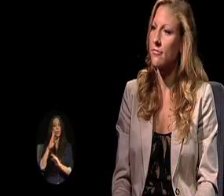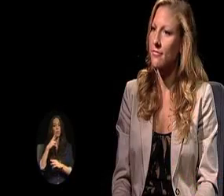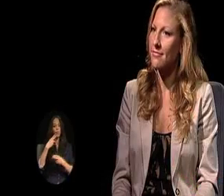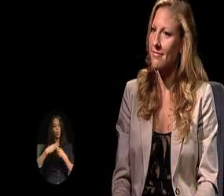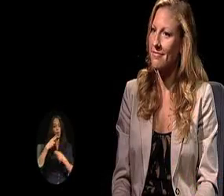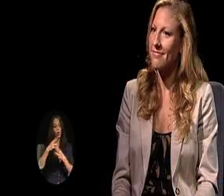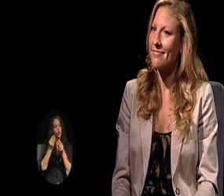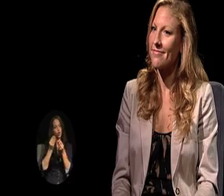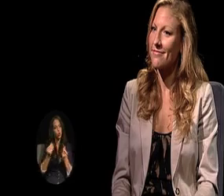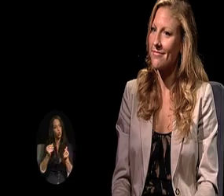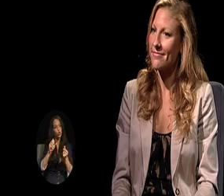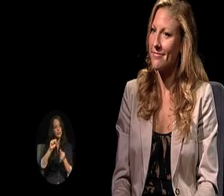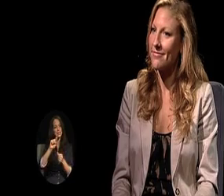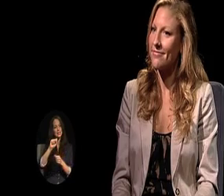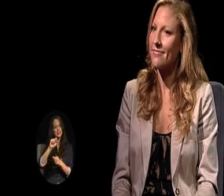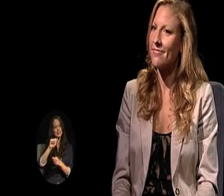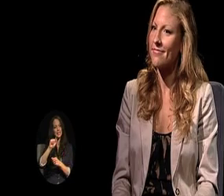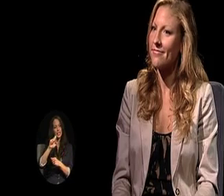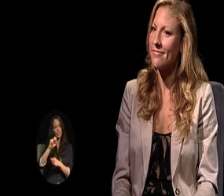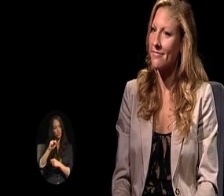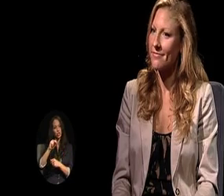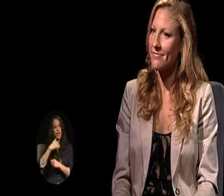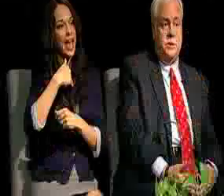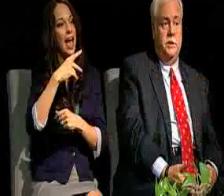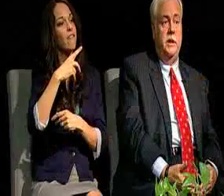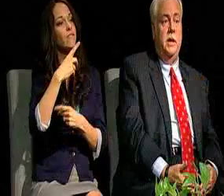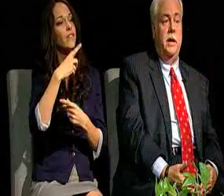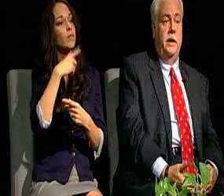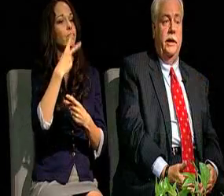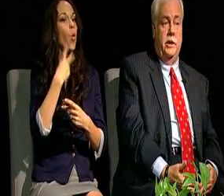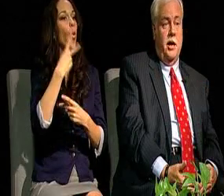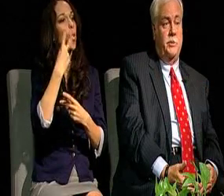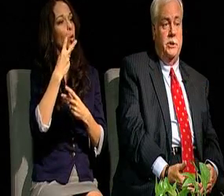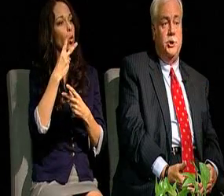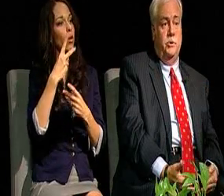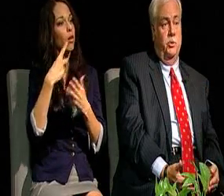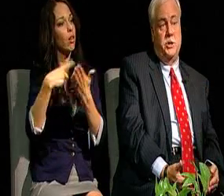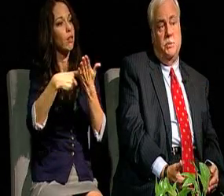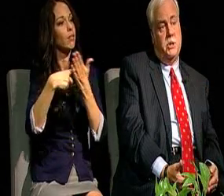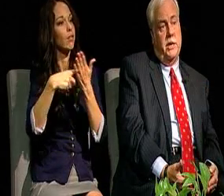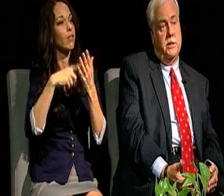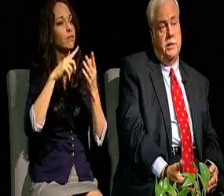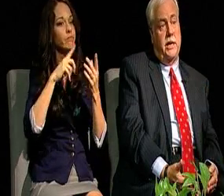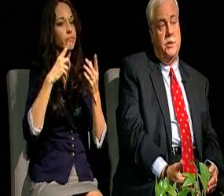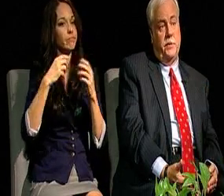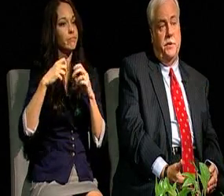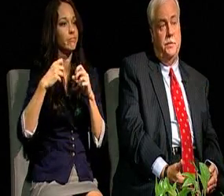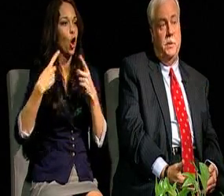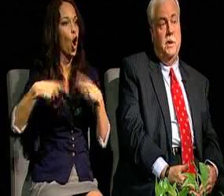and have an oral argument before a panel of judges in a competition, which is much like a science fair,